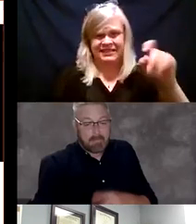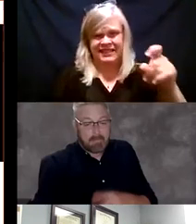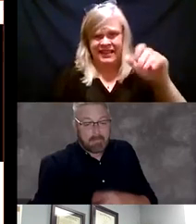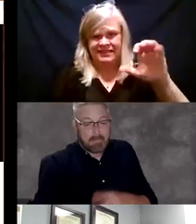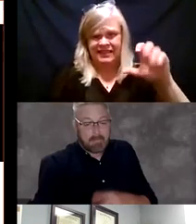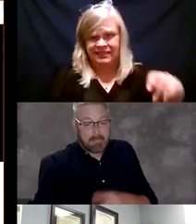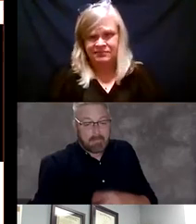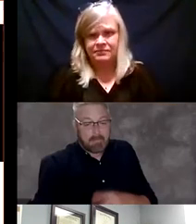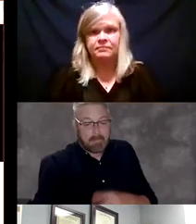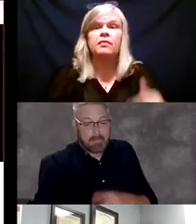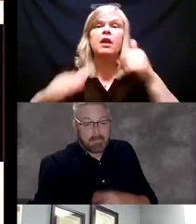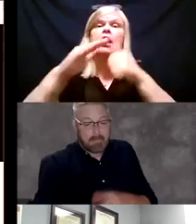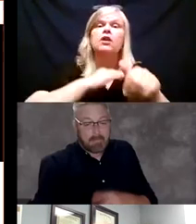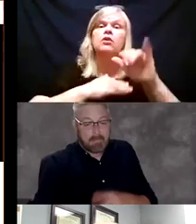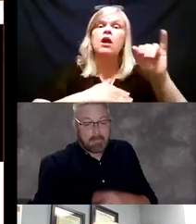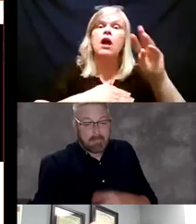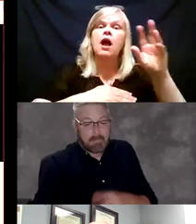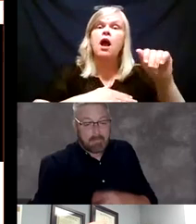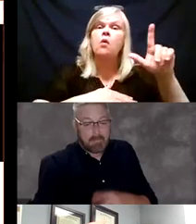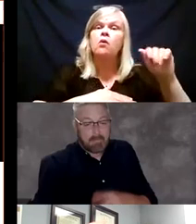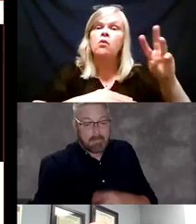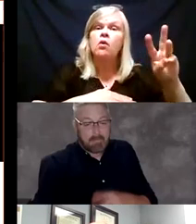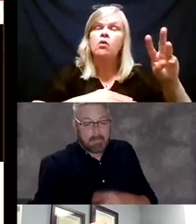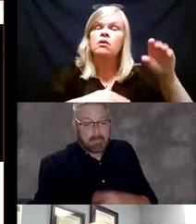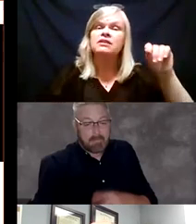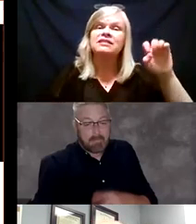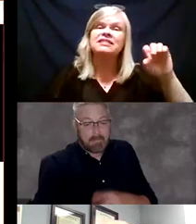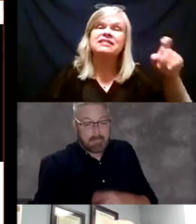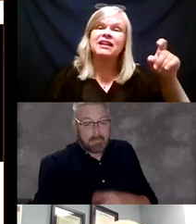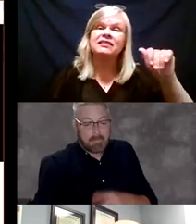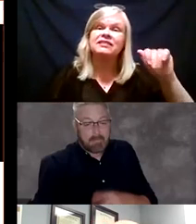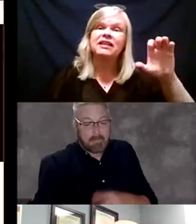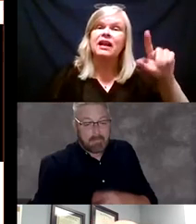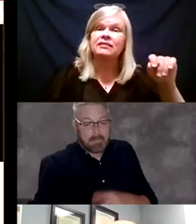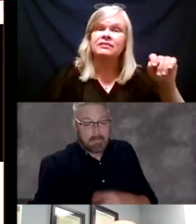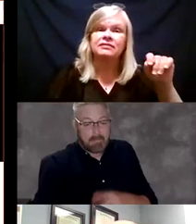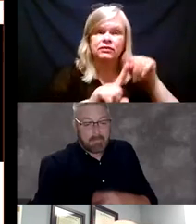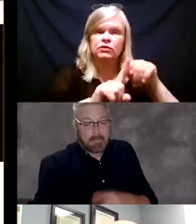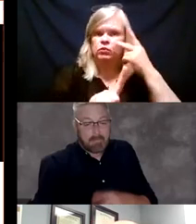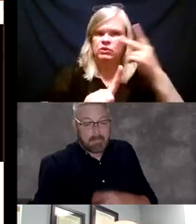UNDER IOWA LAW THE SEX ACTS IS WHAT YOU SEE ON YOUR SCREEN.